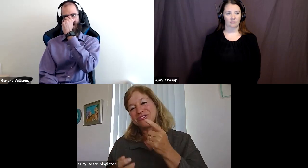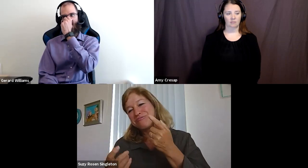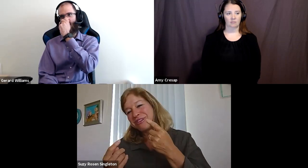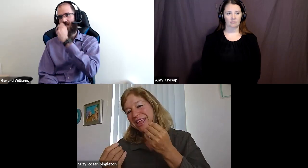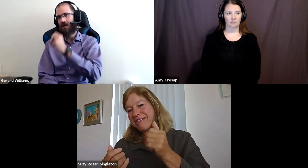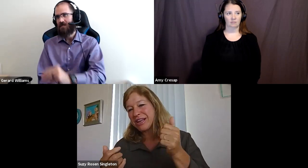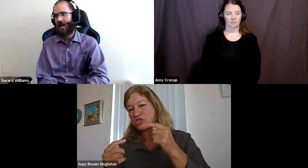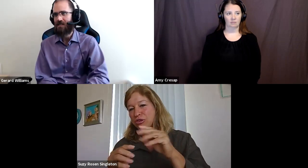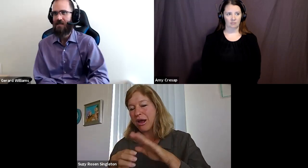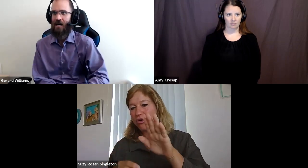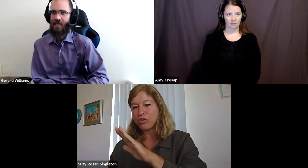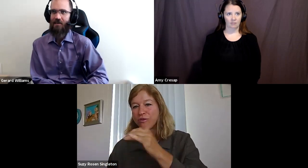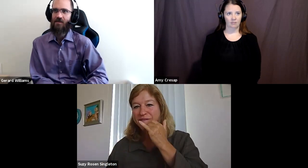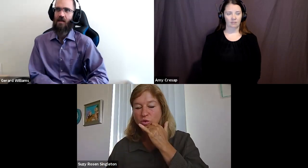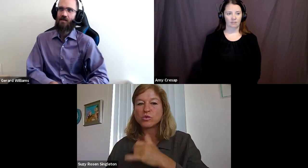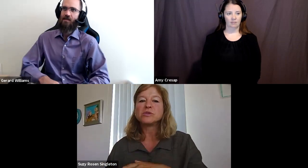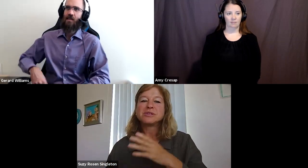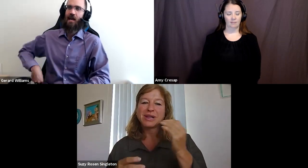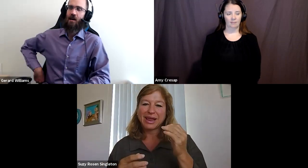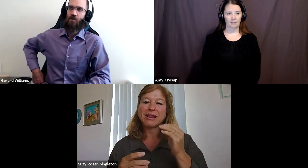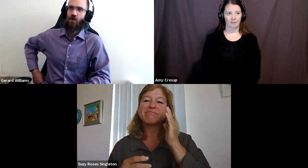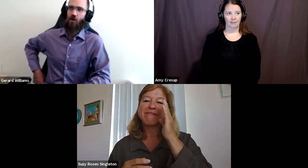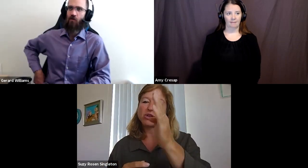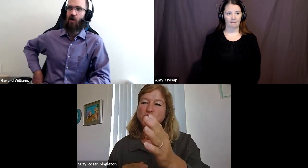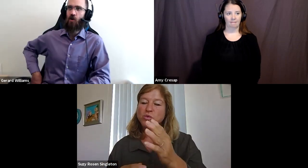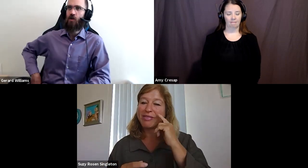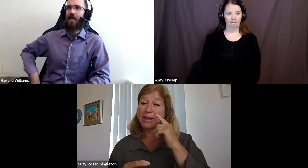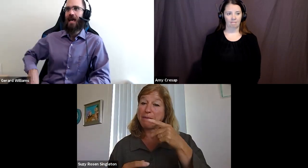So realtime text gives us that option on your phone.